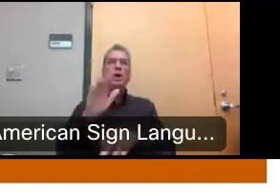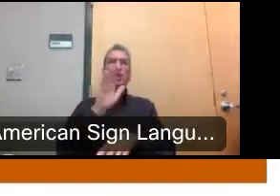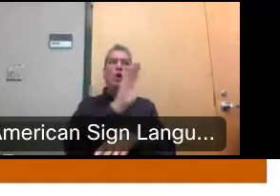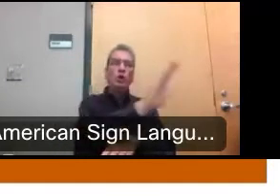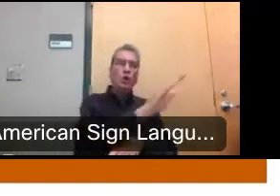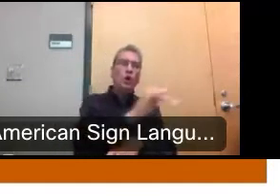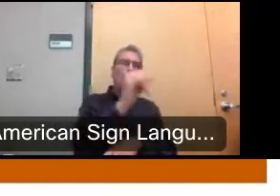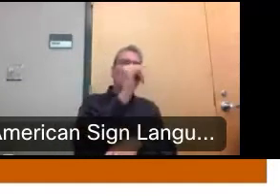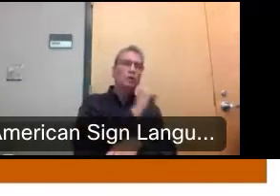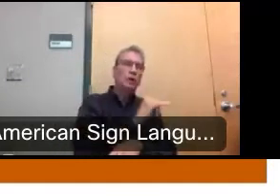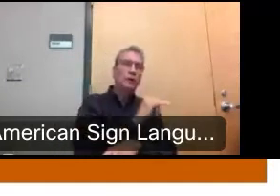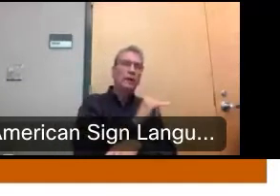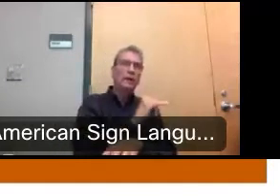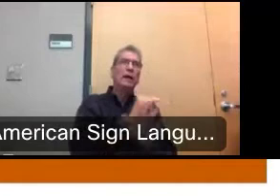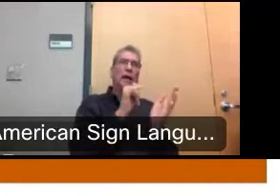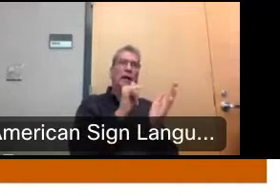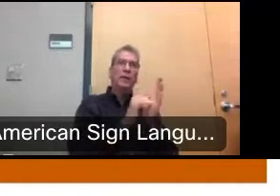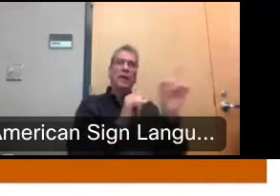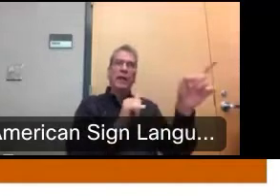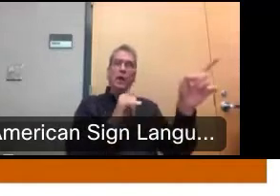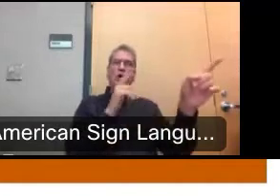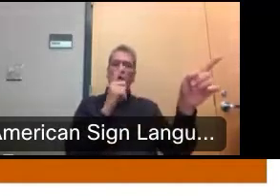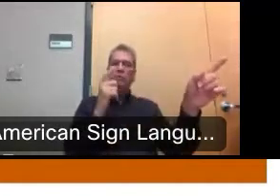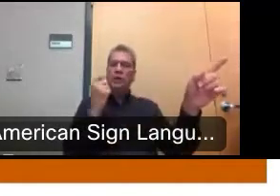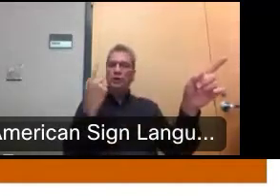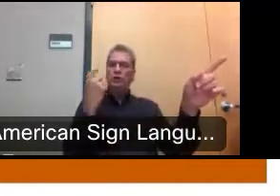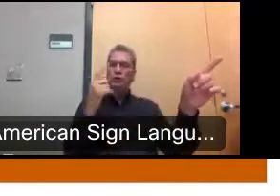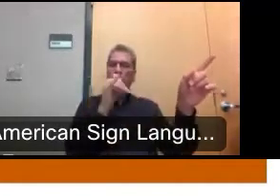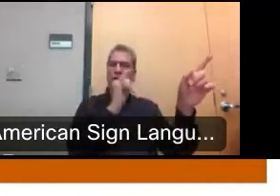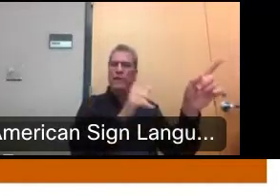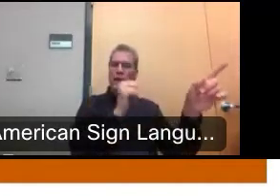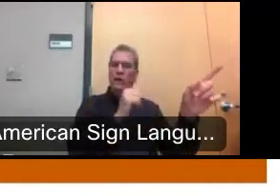totally wasted showing hands. Okay. That's the winner so far. And then flashcards.